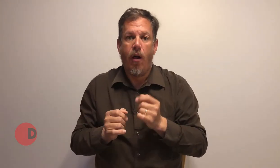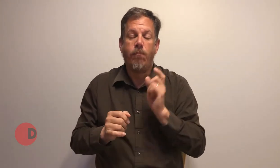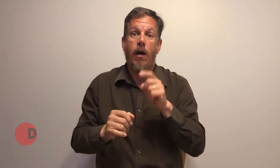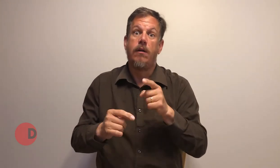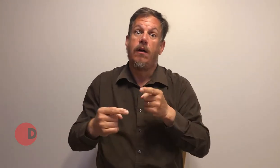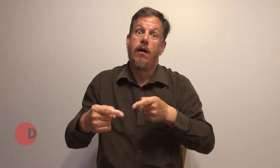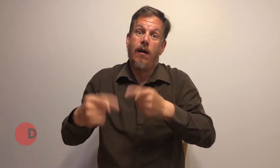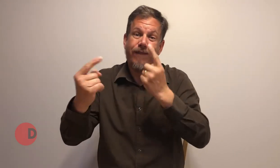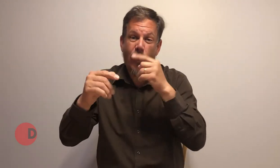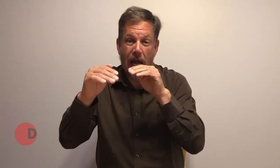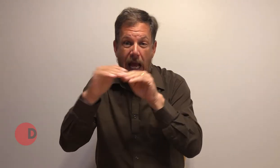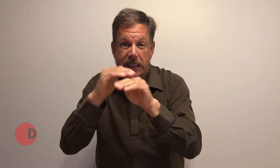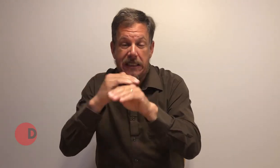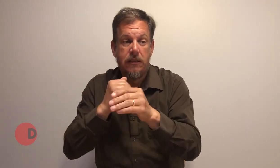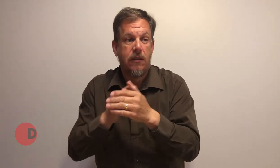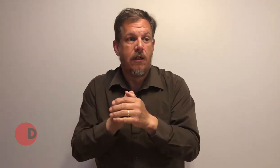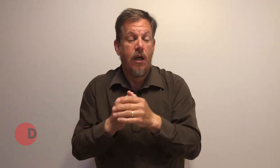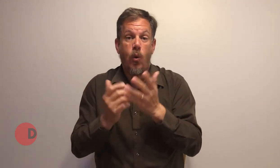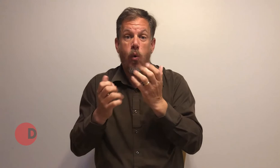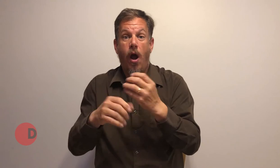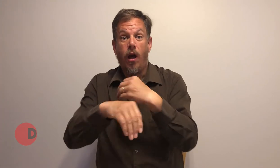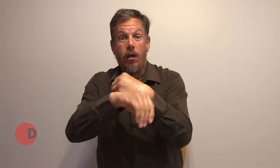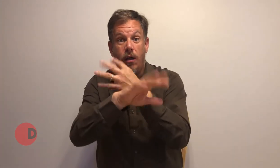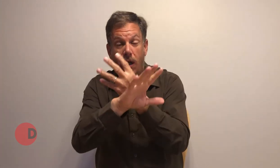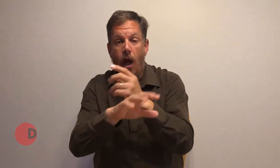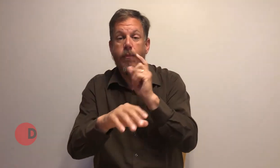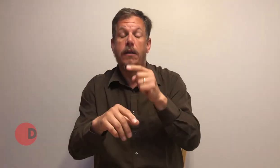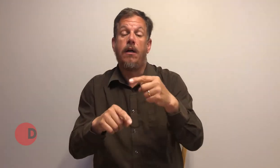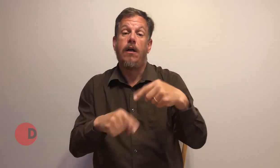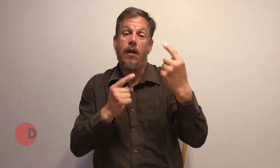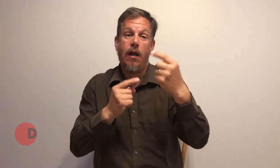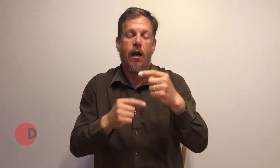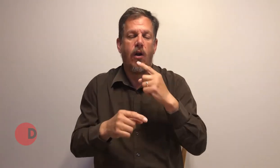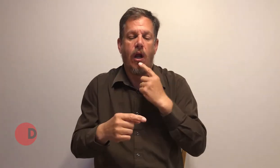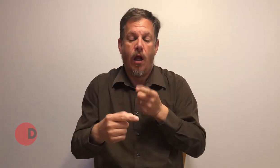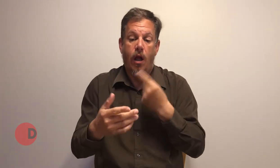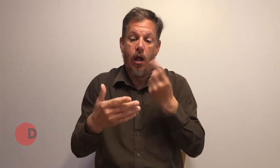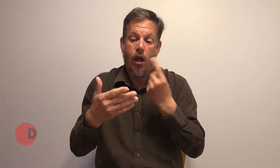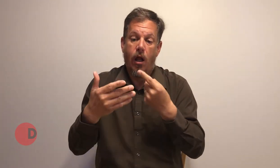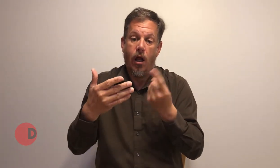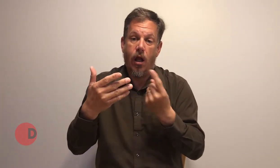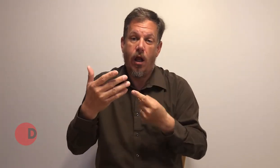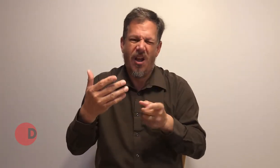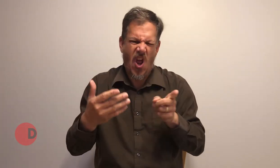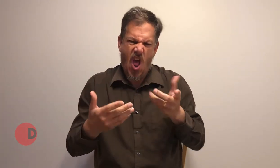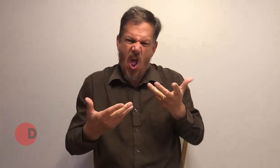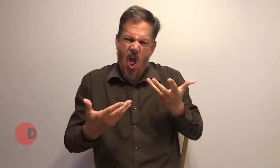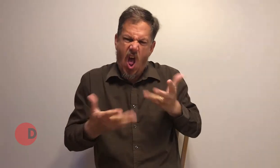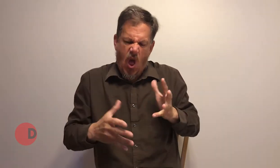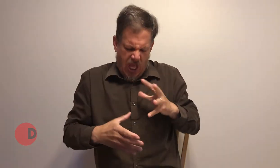with different individuals, argue for accessibility, using videophone, and so on...